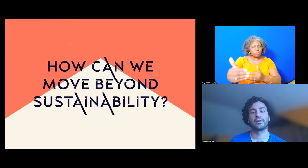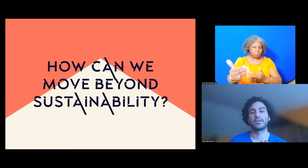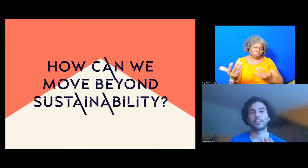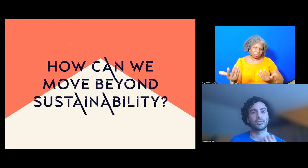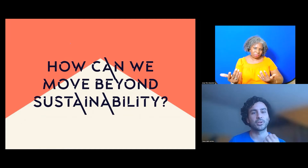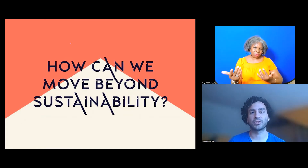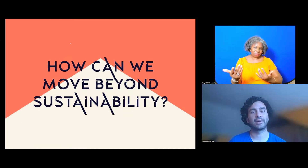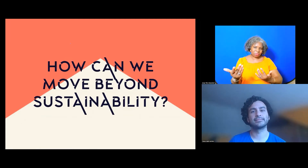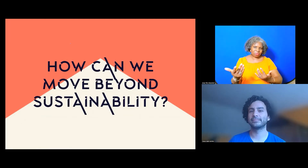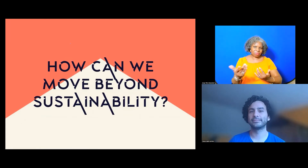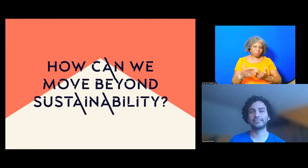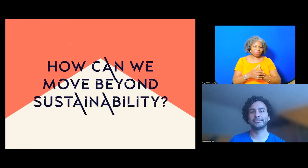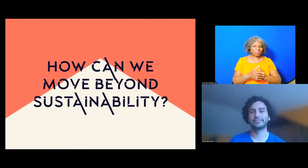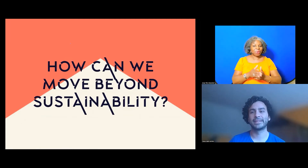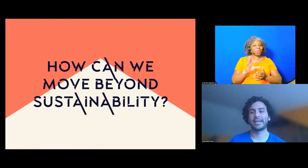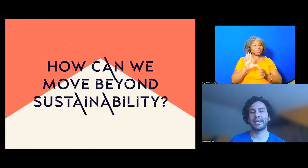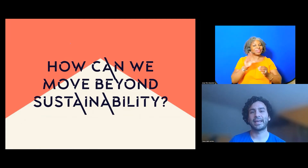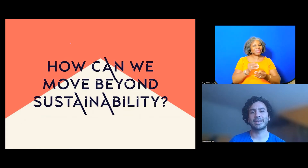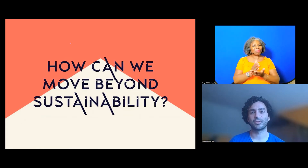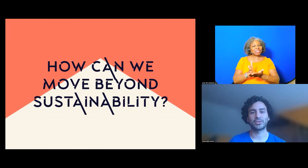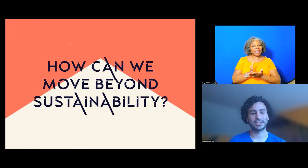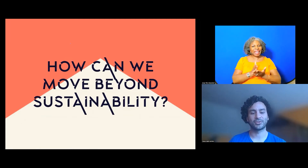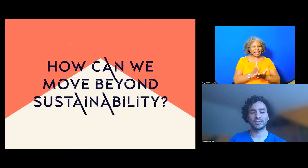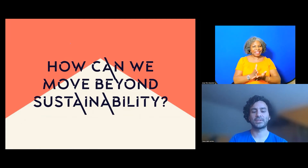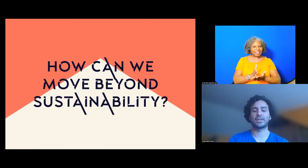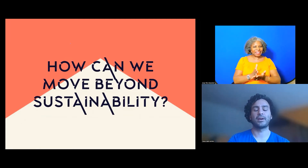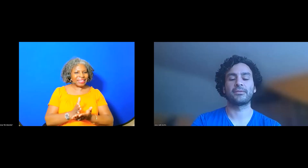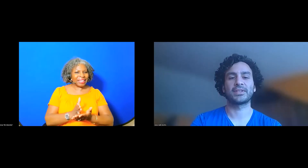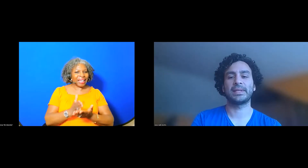So, I'm going to stop sharing. And I'm going to introduce our first speaker.